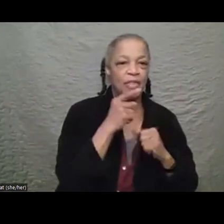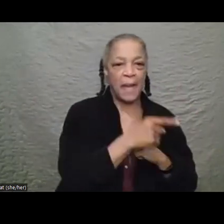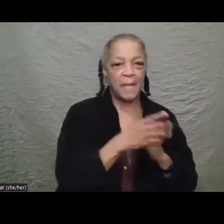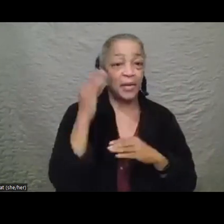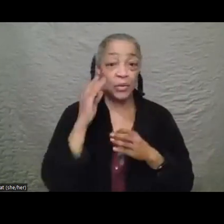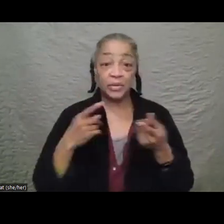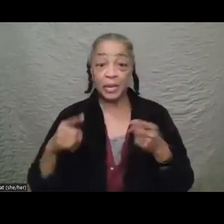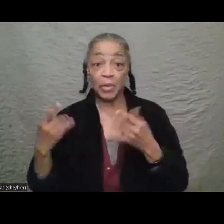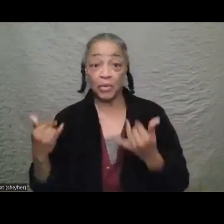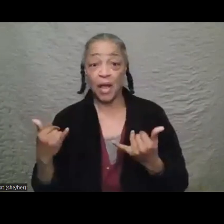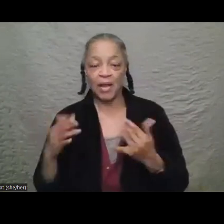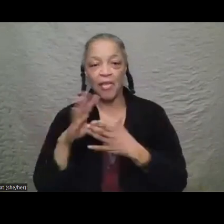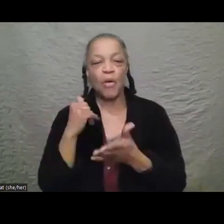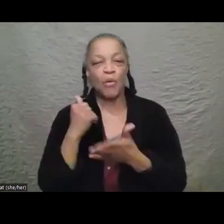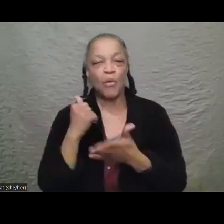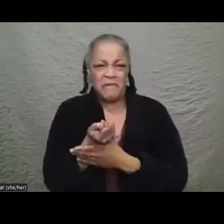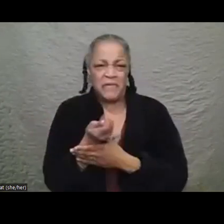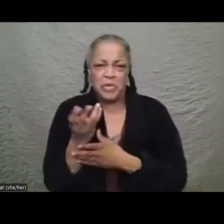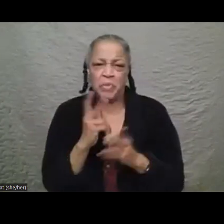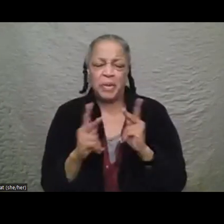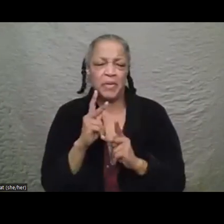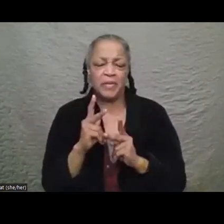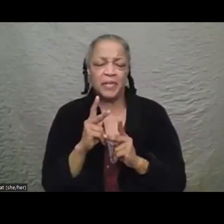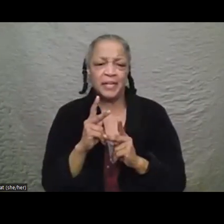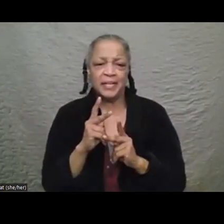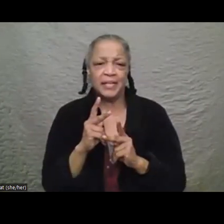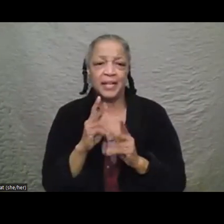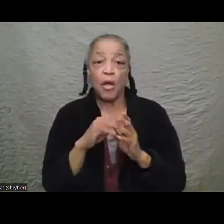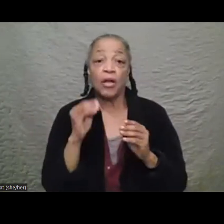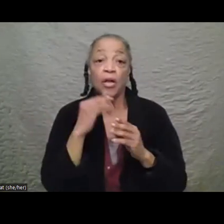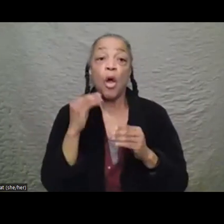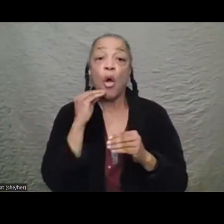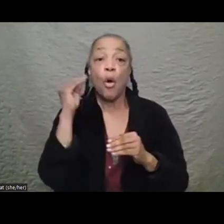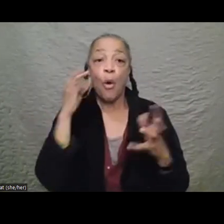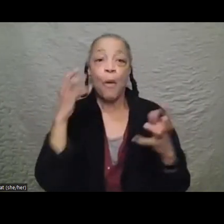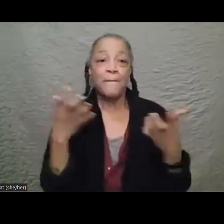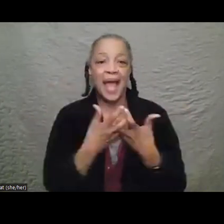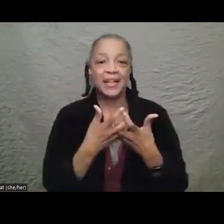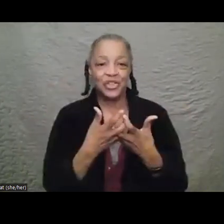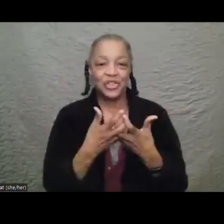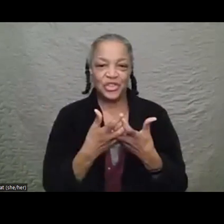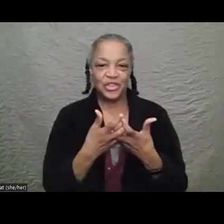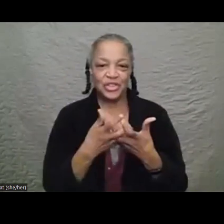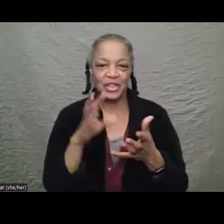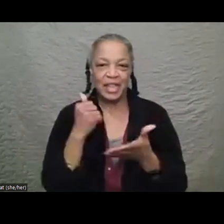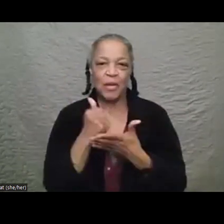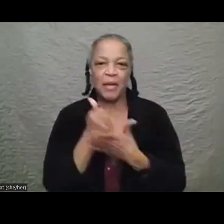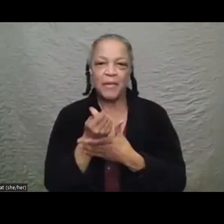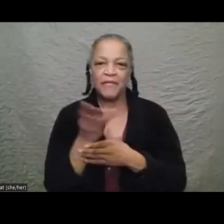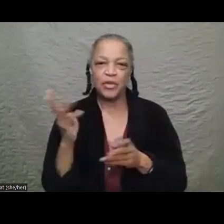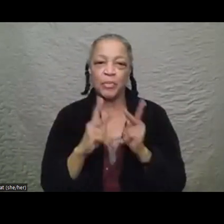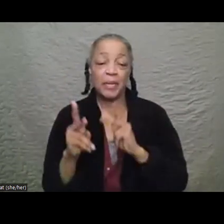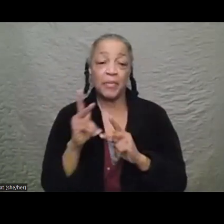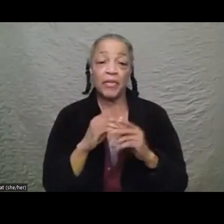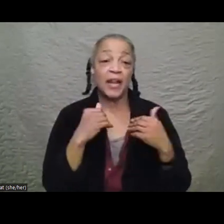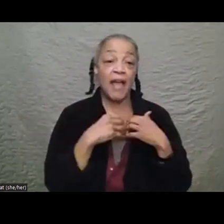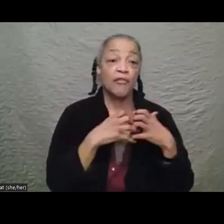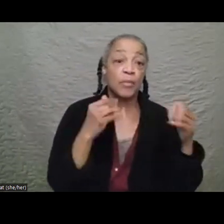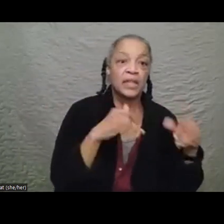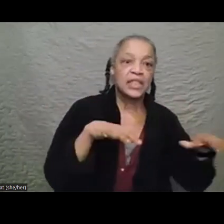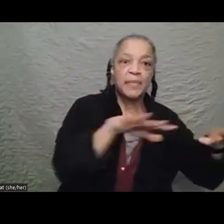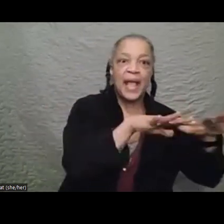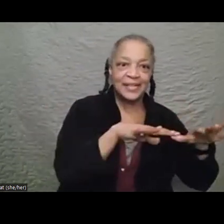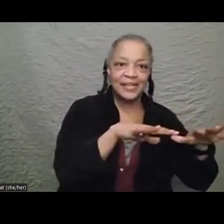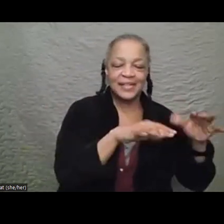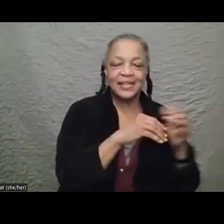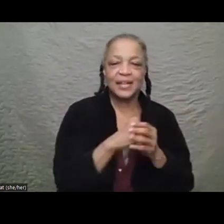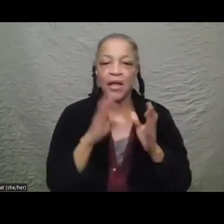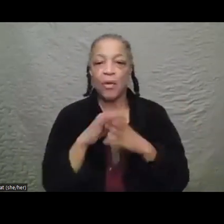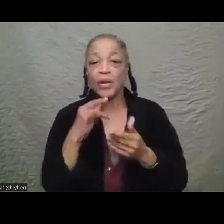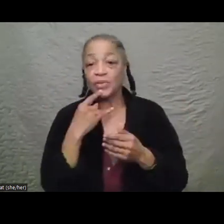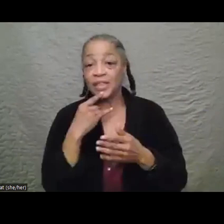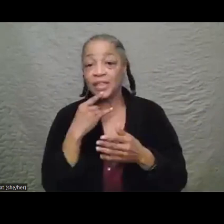That will help a few people, I just want to say that is a program.